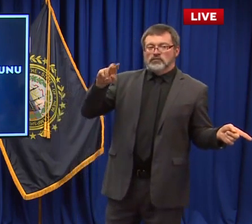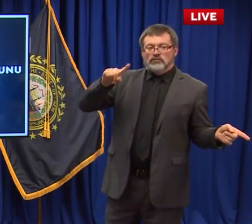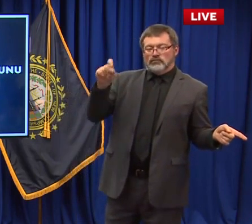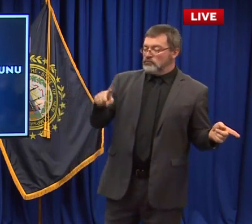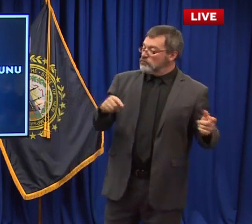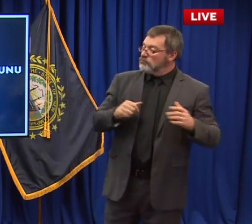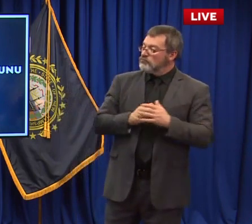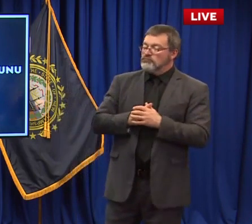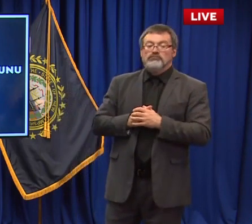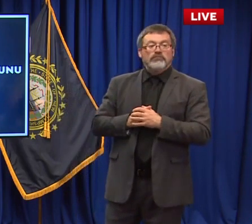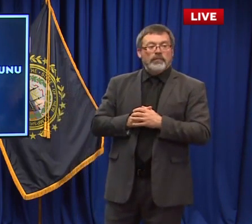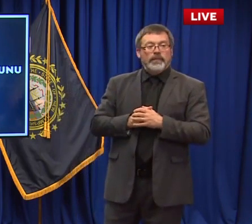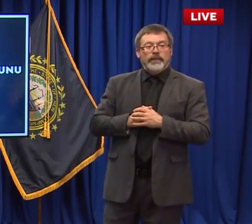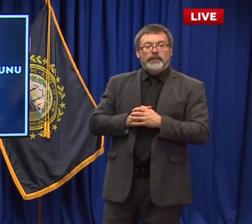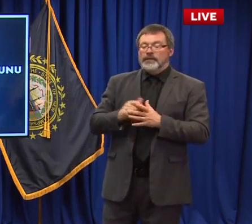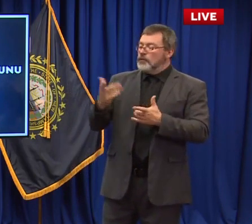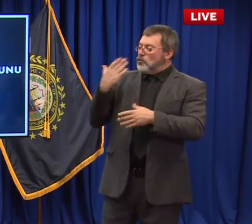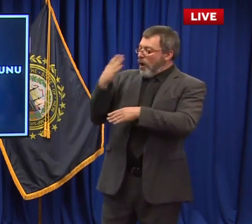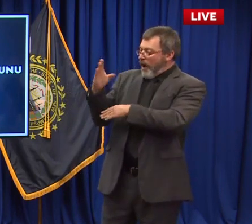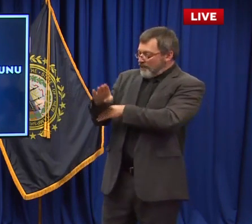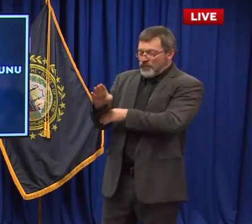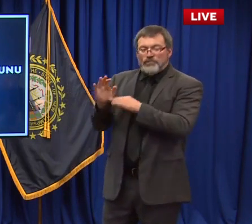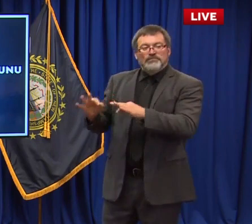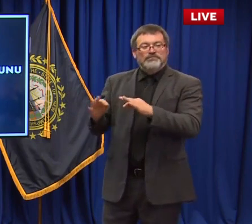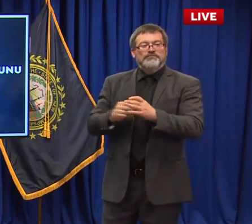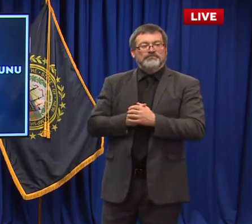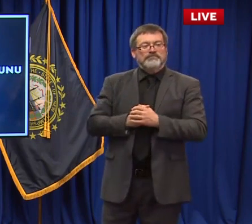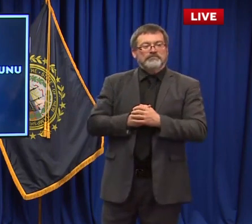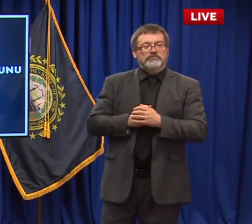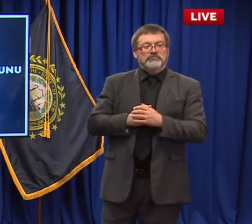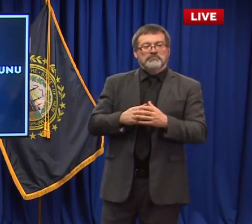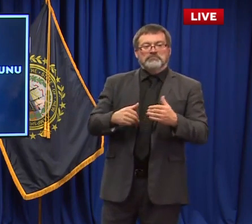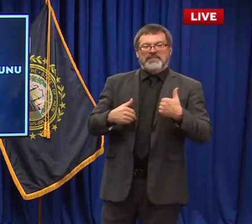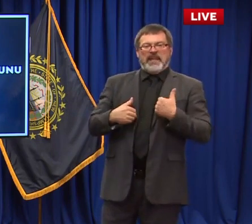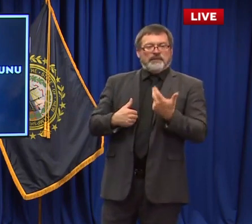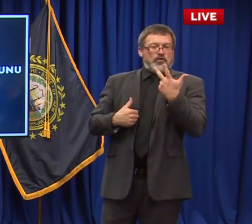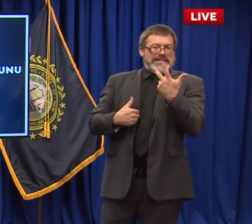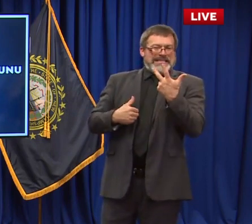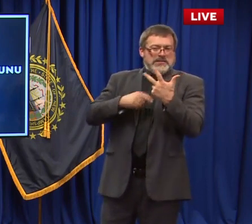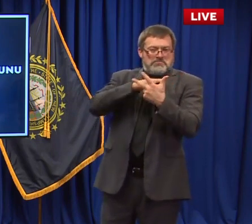NEXT QUESTION, JASON. PLEASE GO AHEAD.